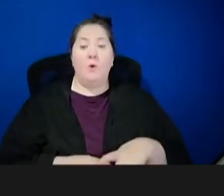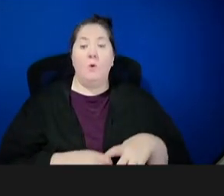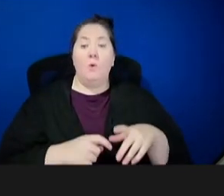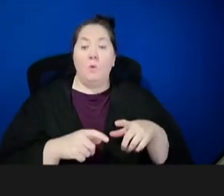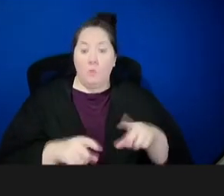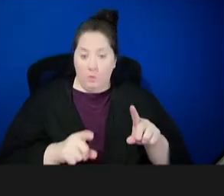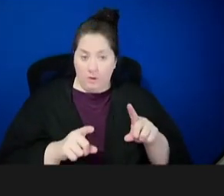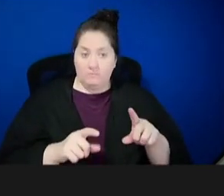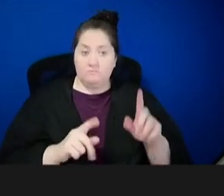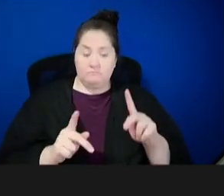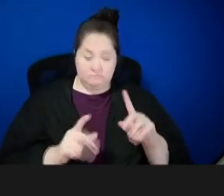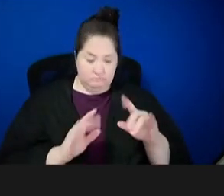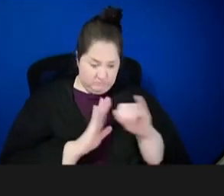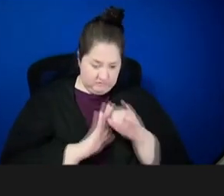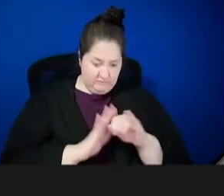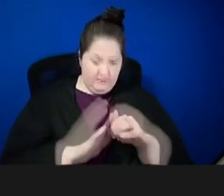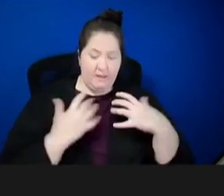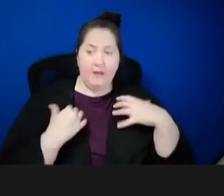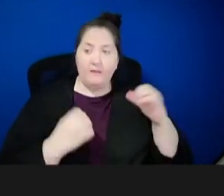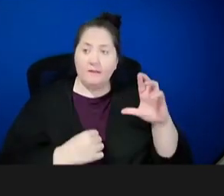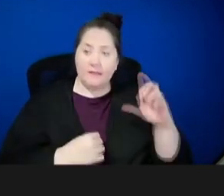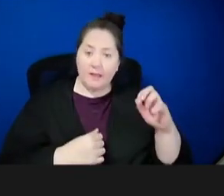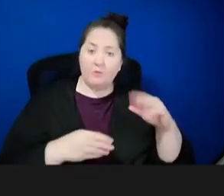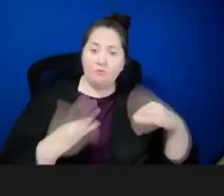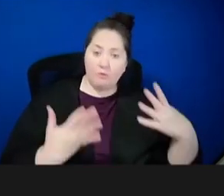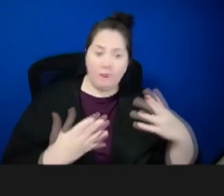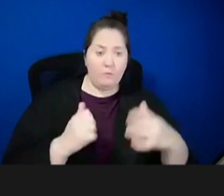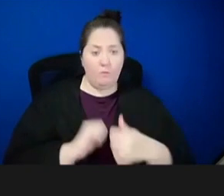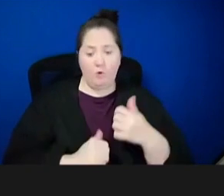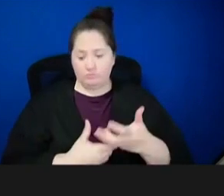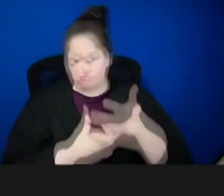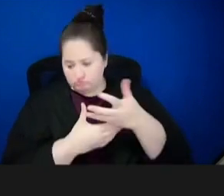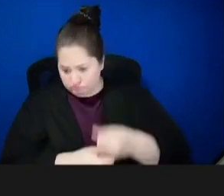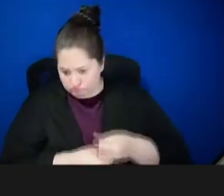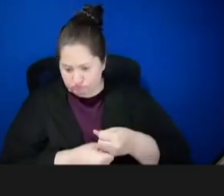identified healthcare providers as the most trusted source of information about vaccines, most